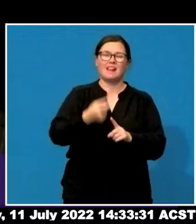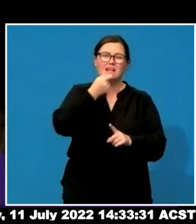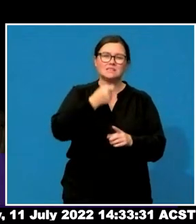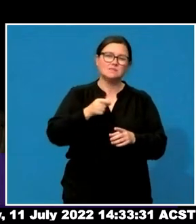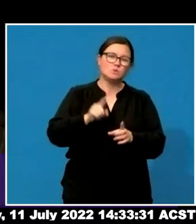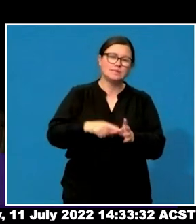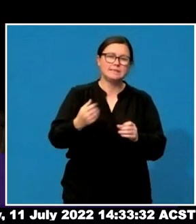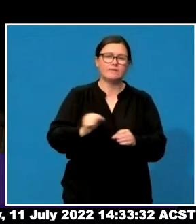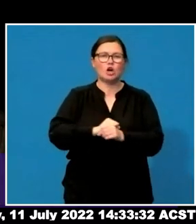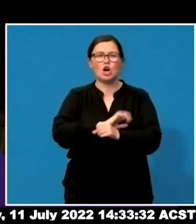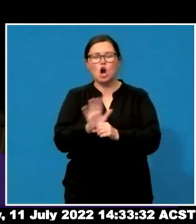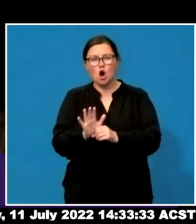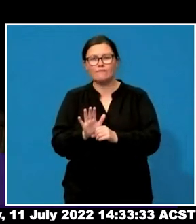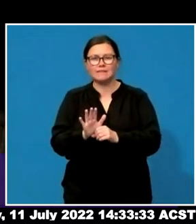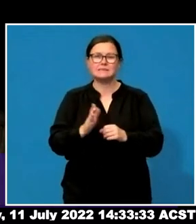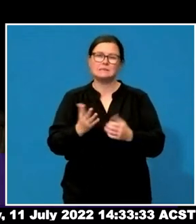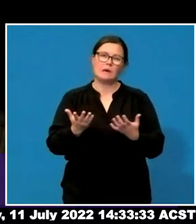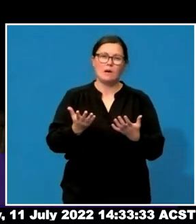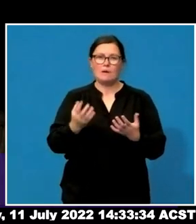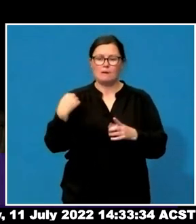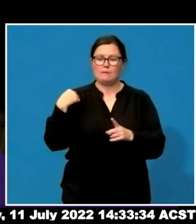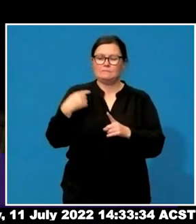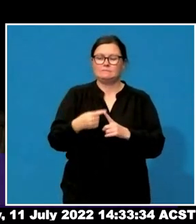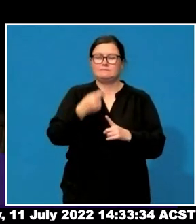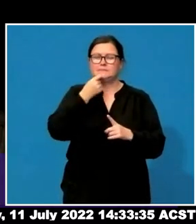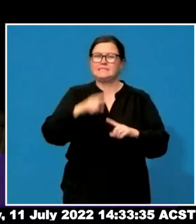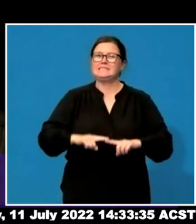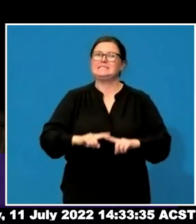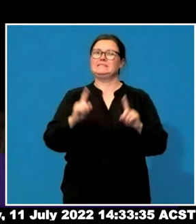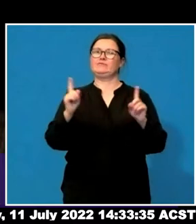extraordinary because the communities have been further isolated through the